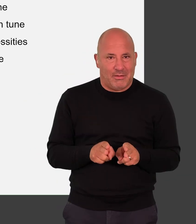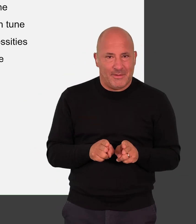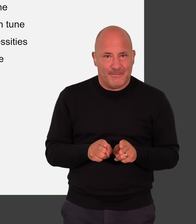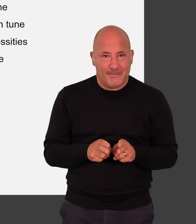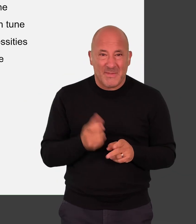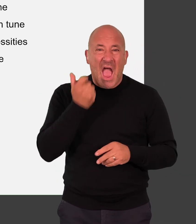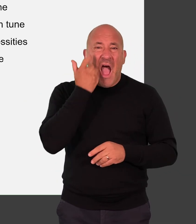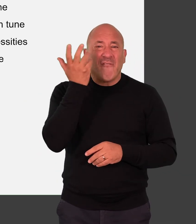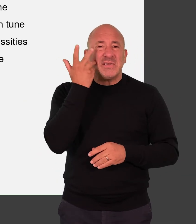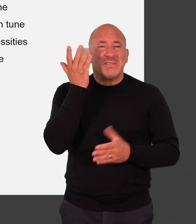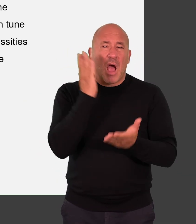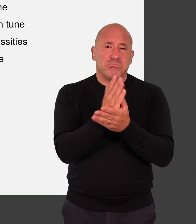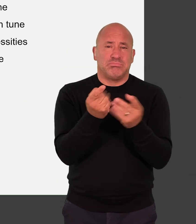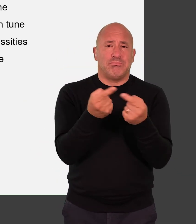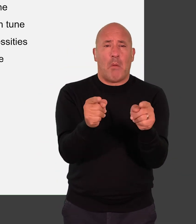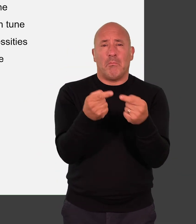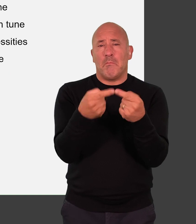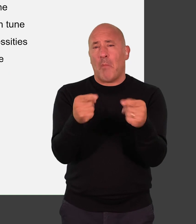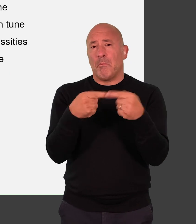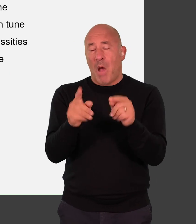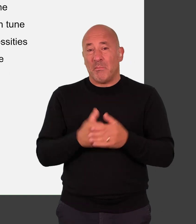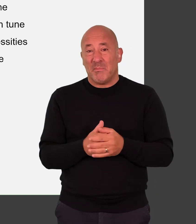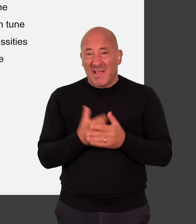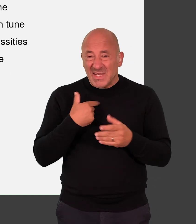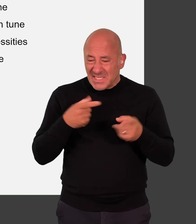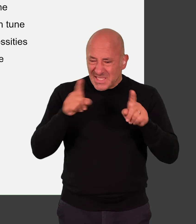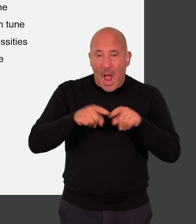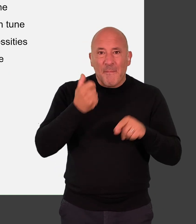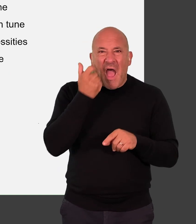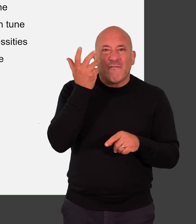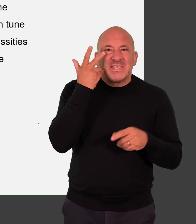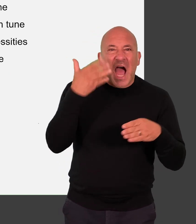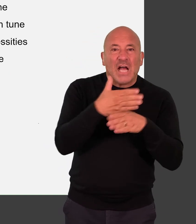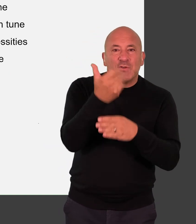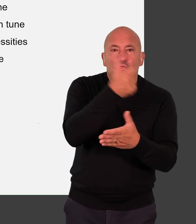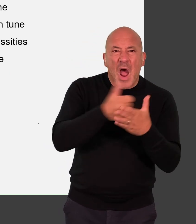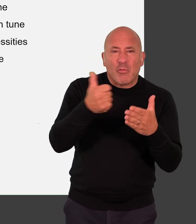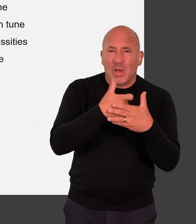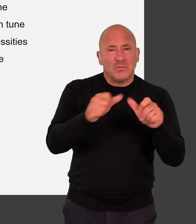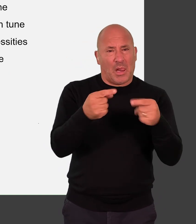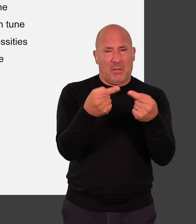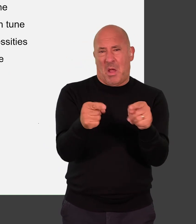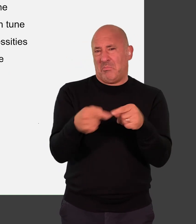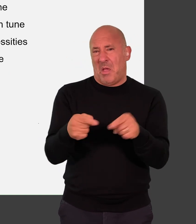Each day is never exactly the same as even regular daily activities can vary in their content.